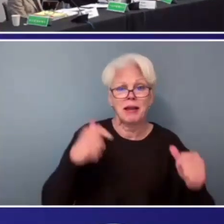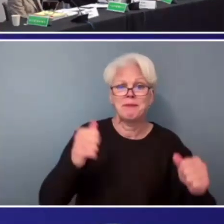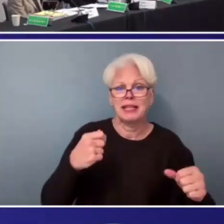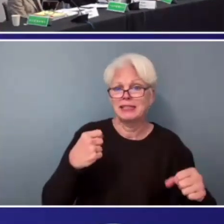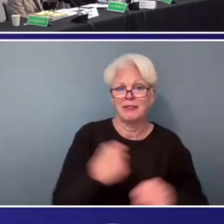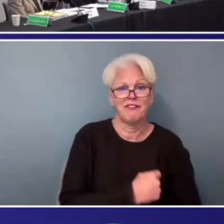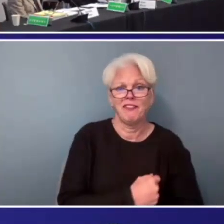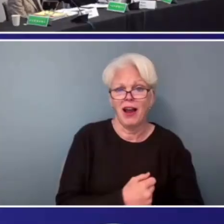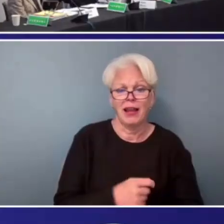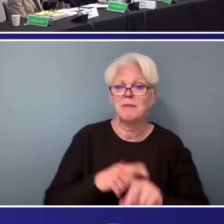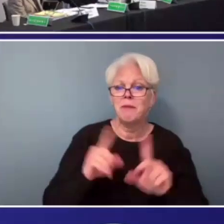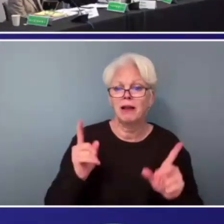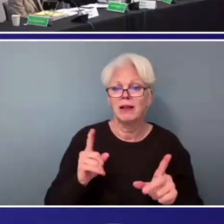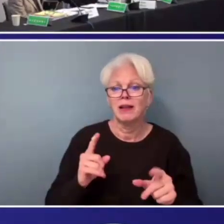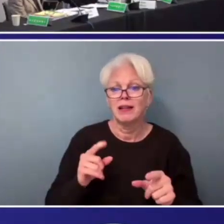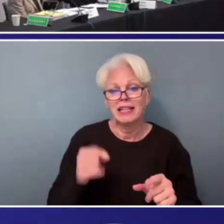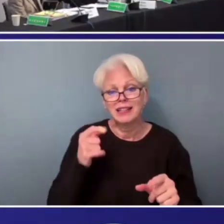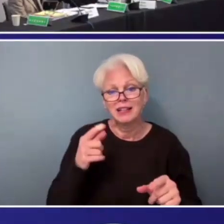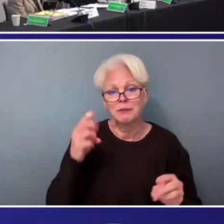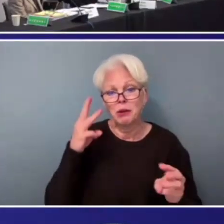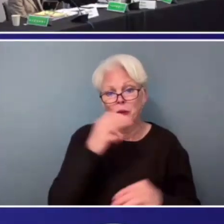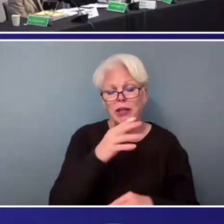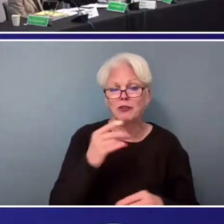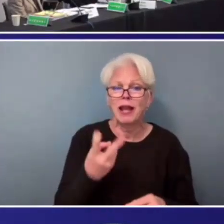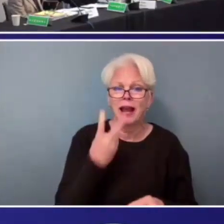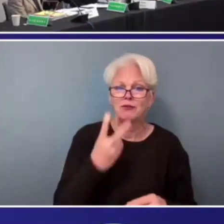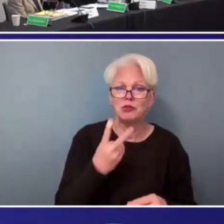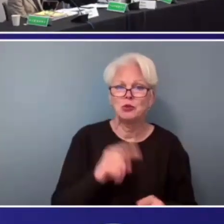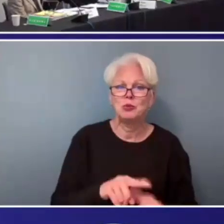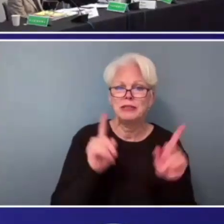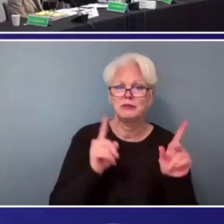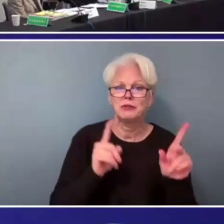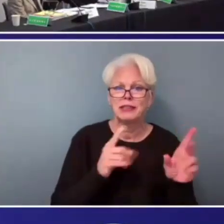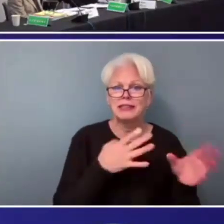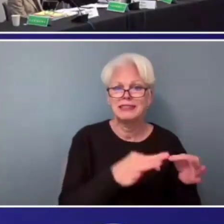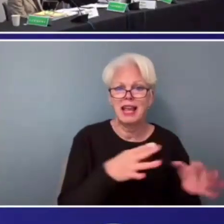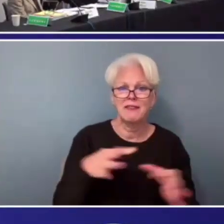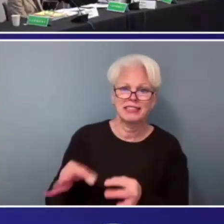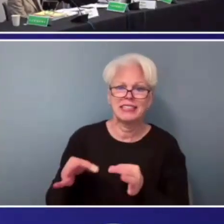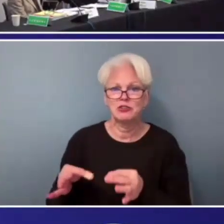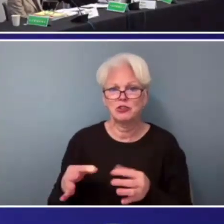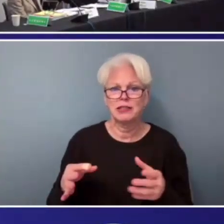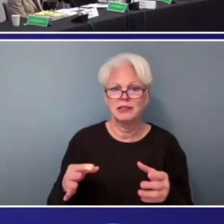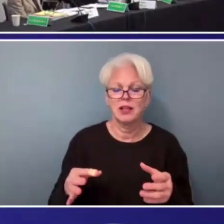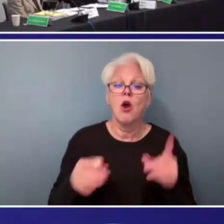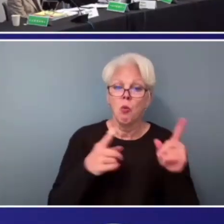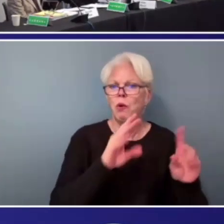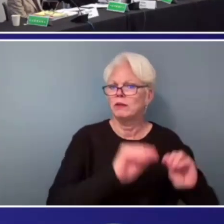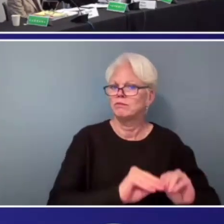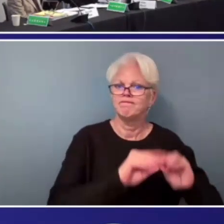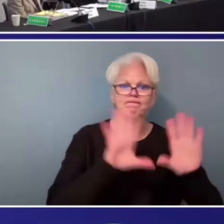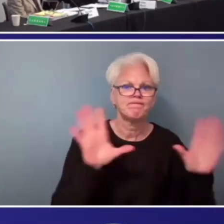I -- it's a little weird to have two definitions and like one is clearly clarifying the other.